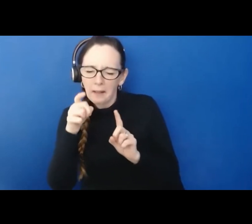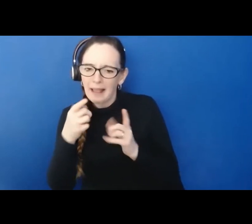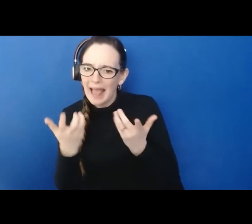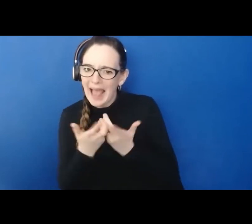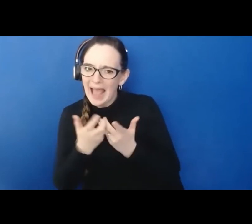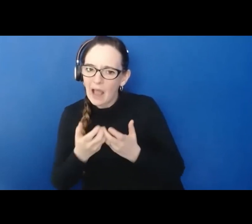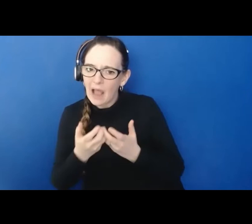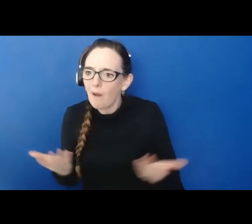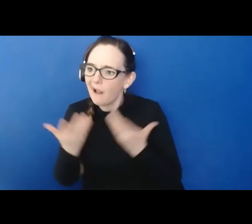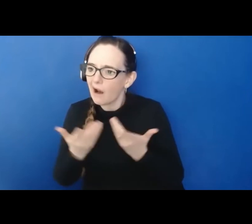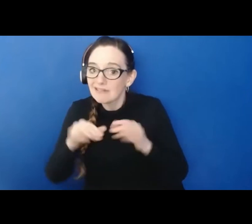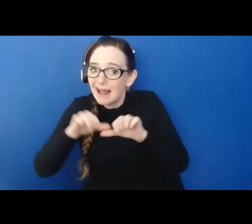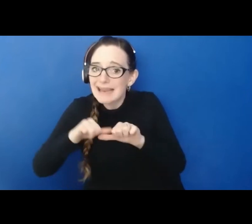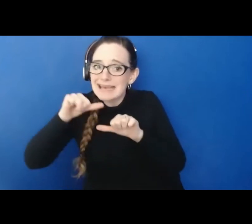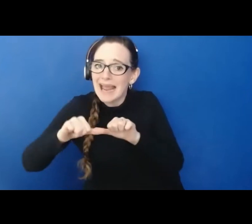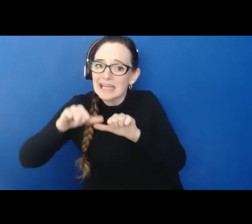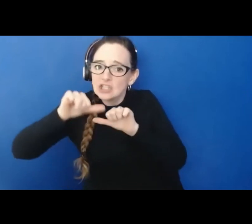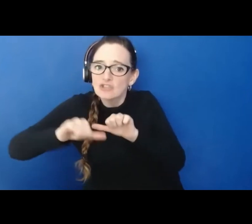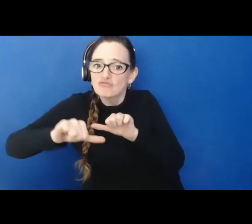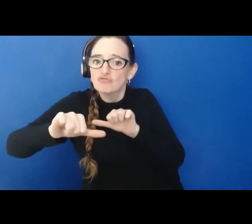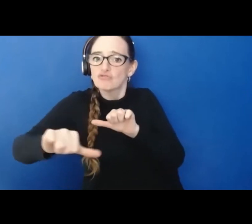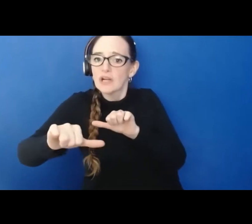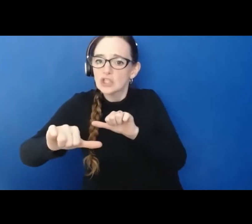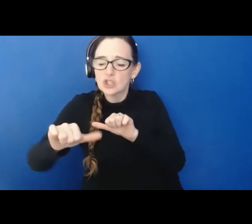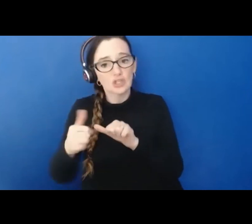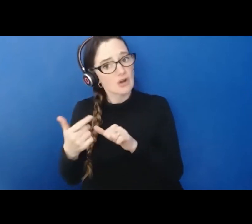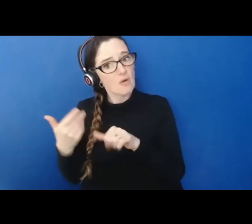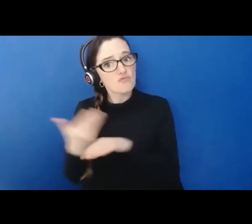practitioners. It was actually originally a paper prototype